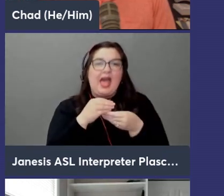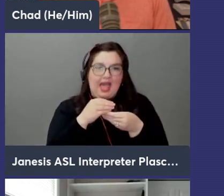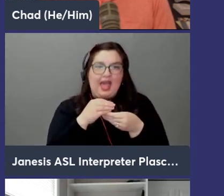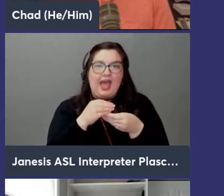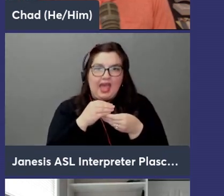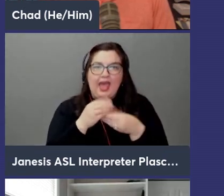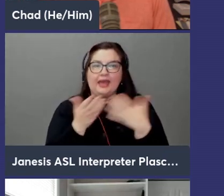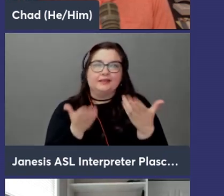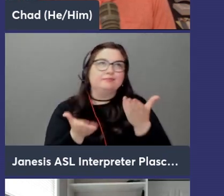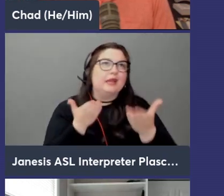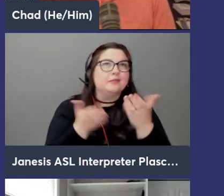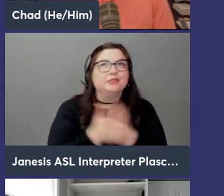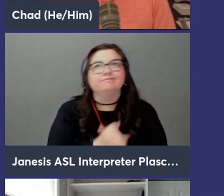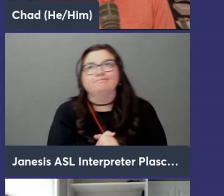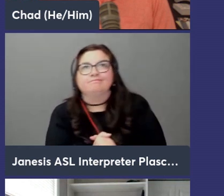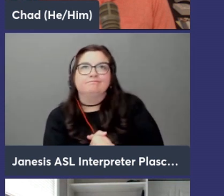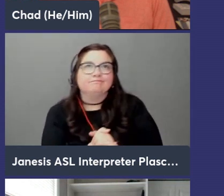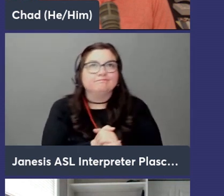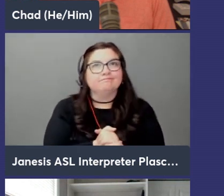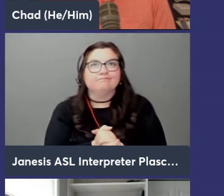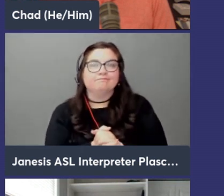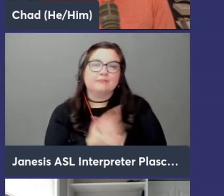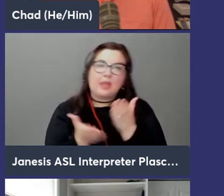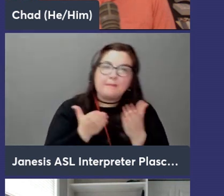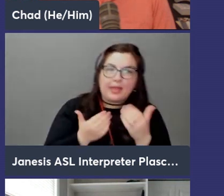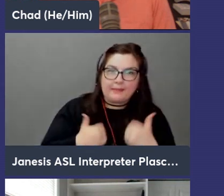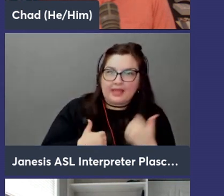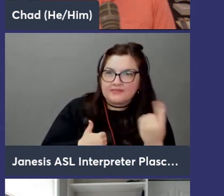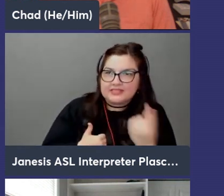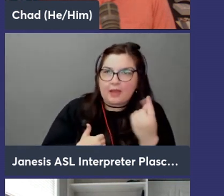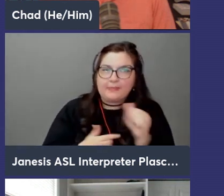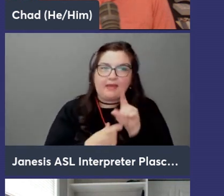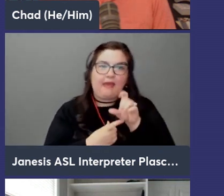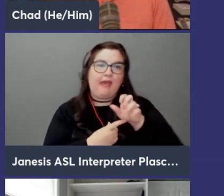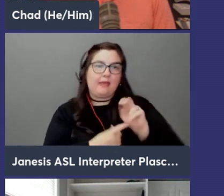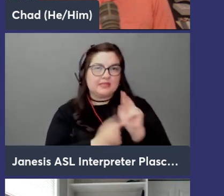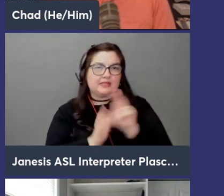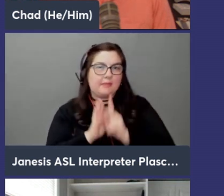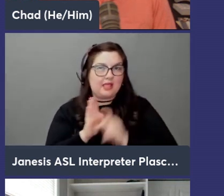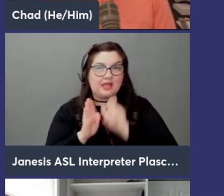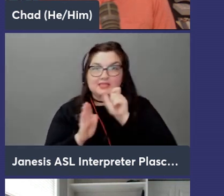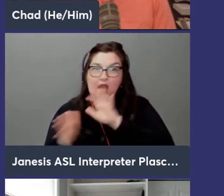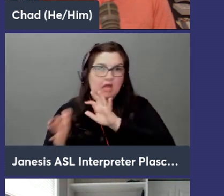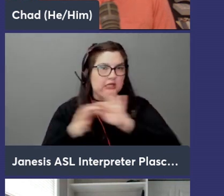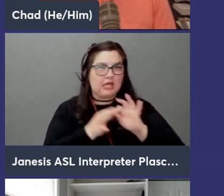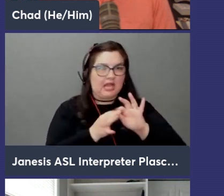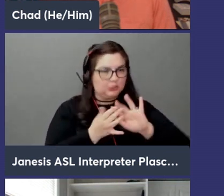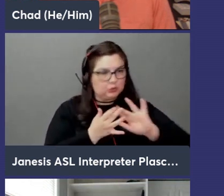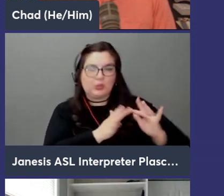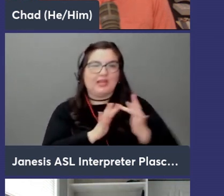maybe I have something that's got an administrator policy but it's not connected to the internet, so I'm not as worried about it.